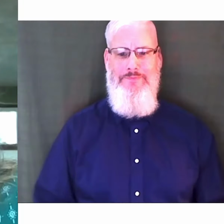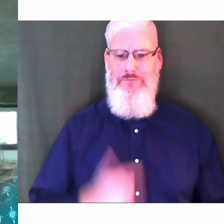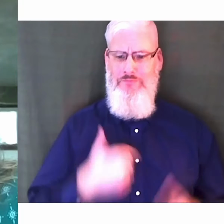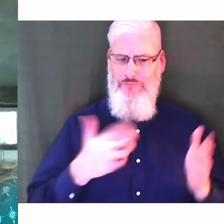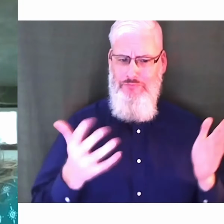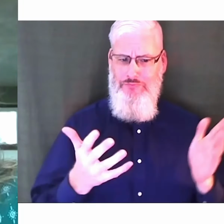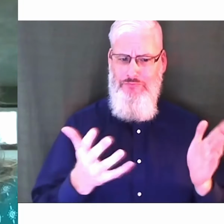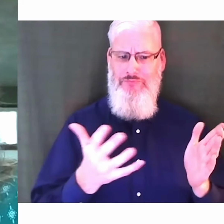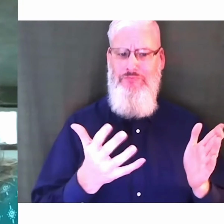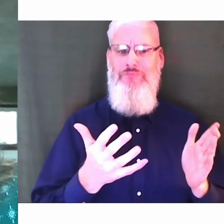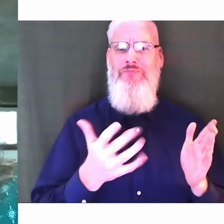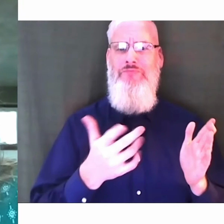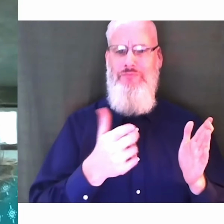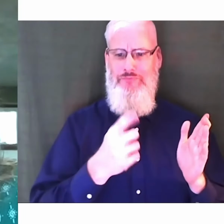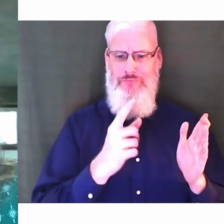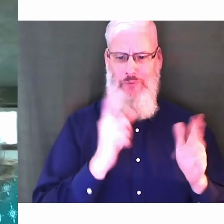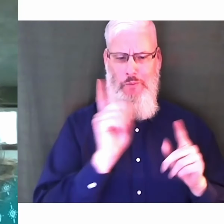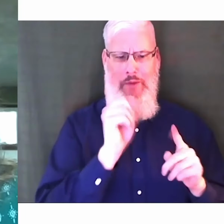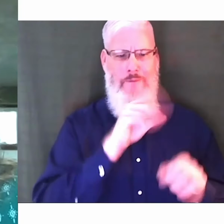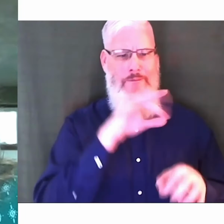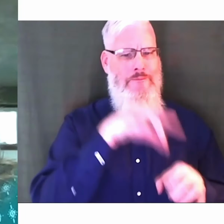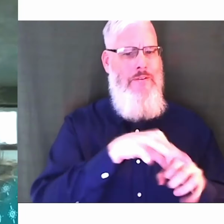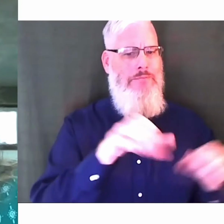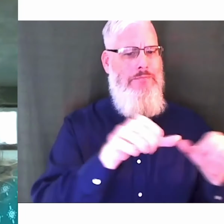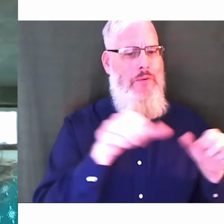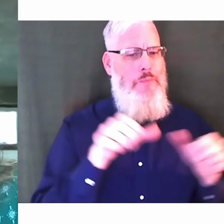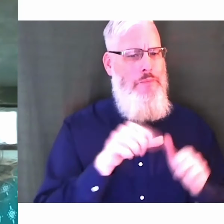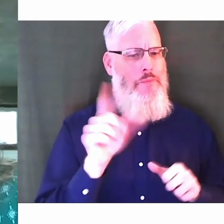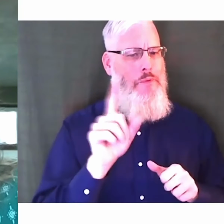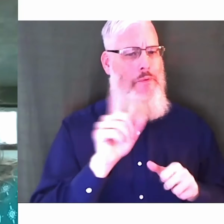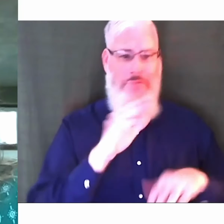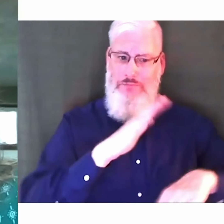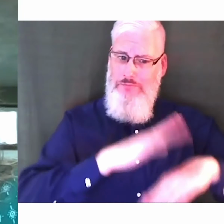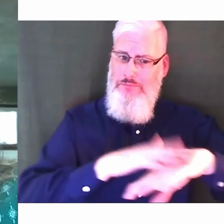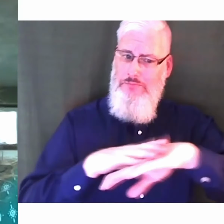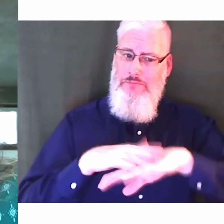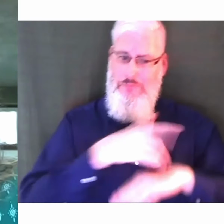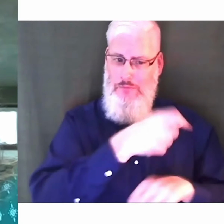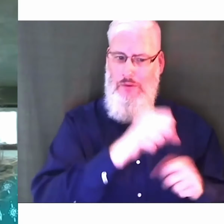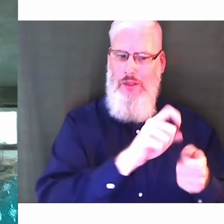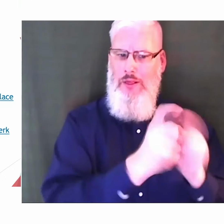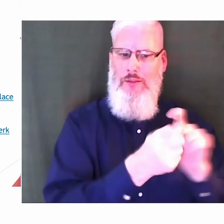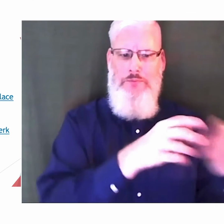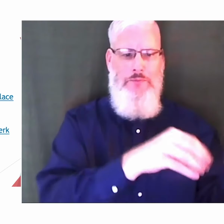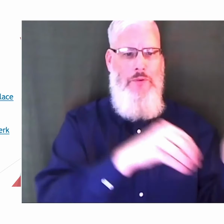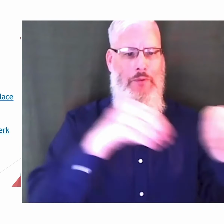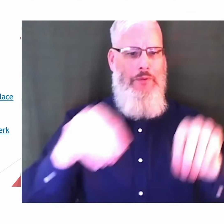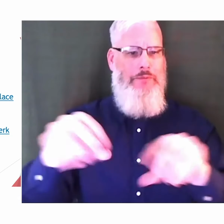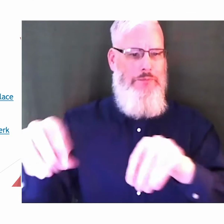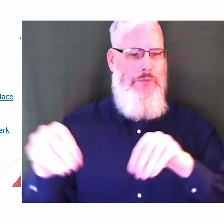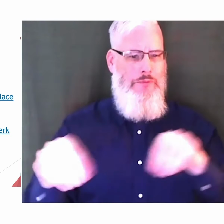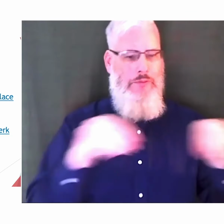Be sure to check your polling place before you go. It may have changed. You can find your polling place at